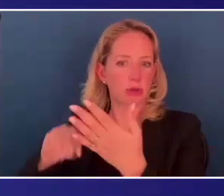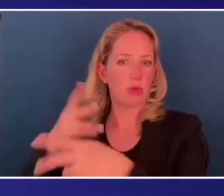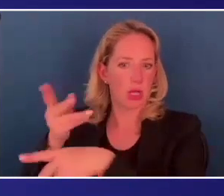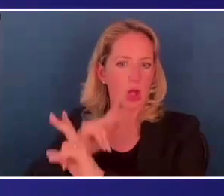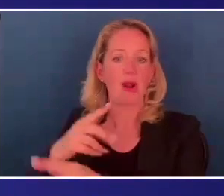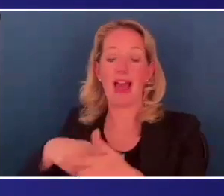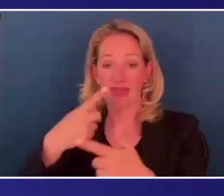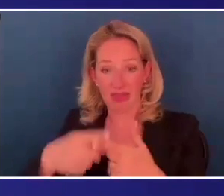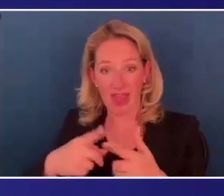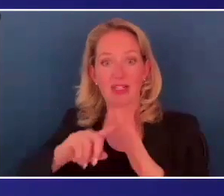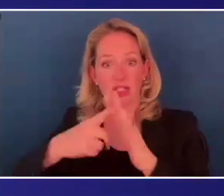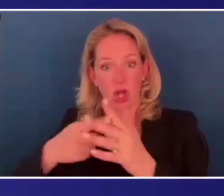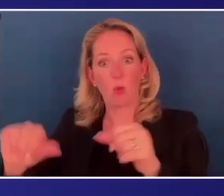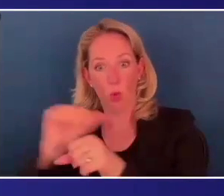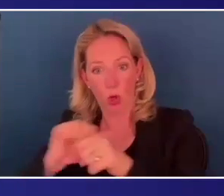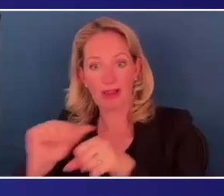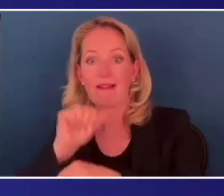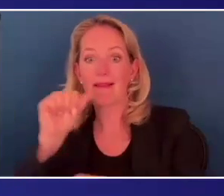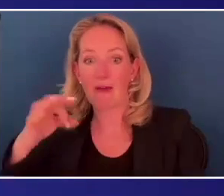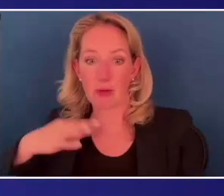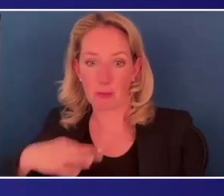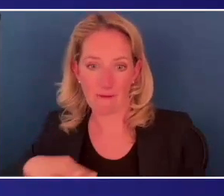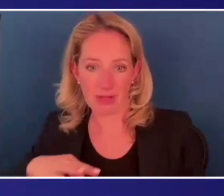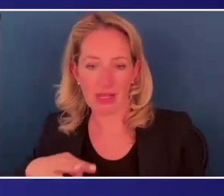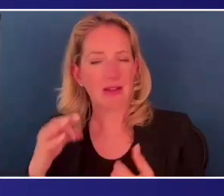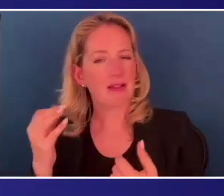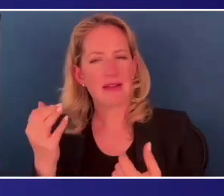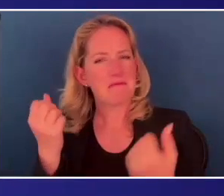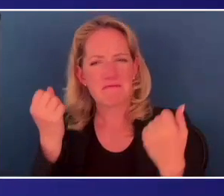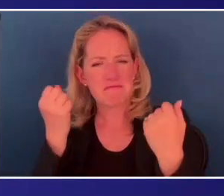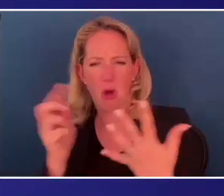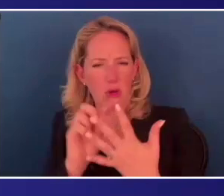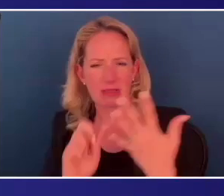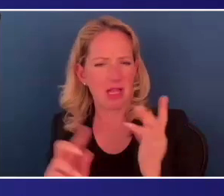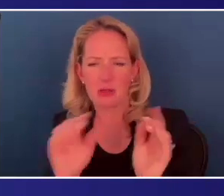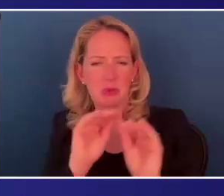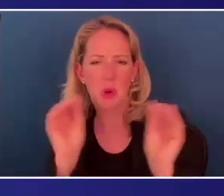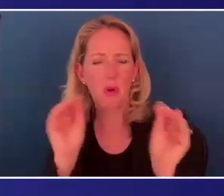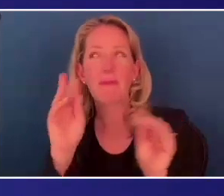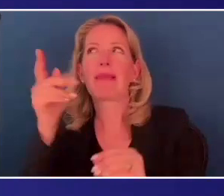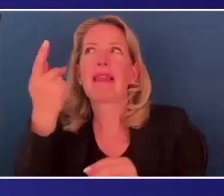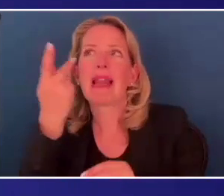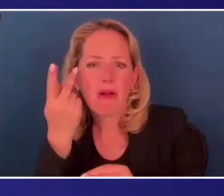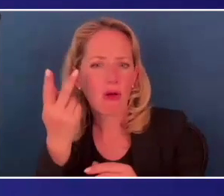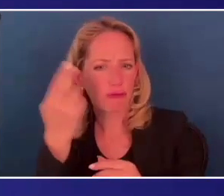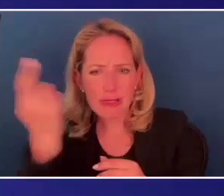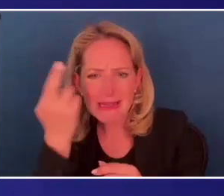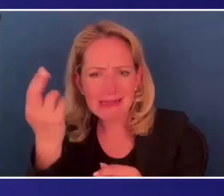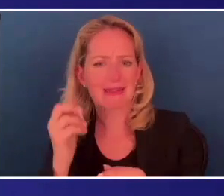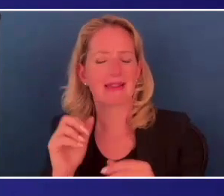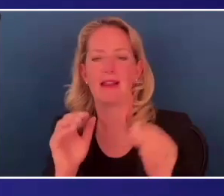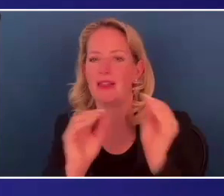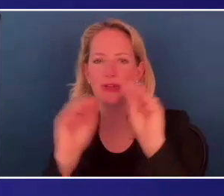The majority of them don't do it for any political reasons. They don't have any say over, you know, any initiatives that their organization may or may not be involved.